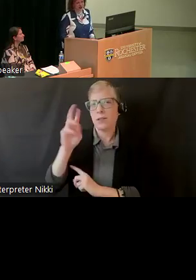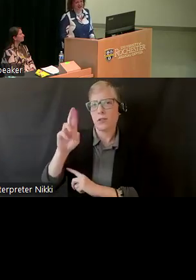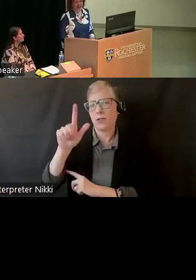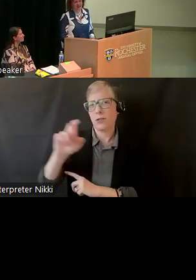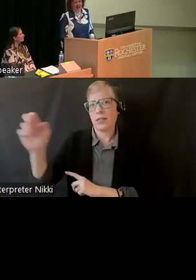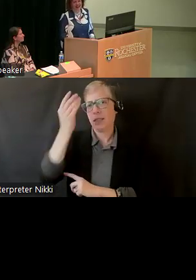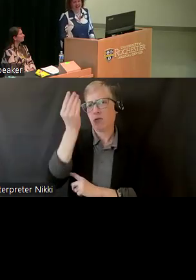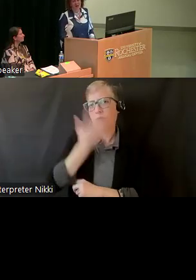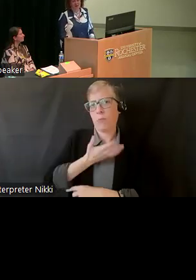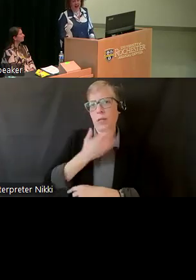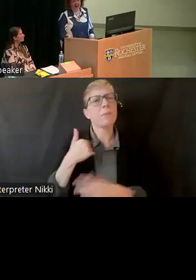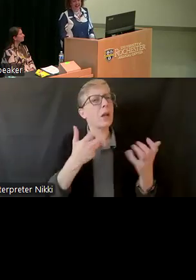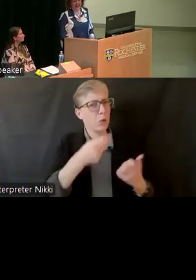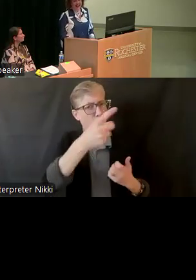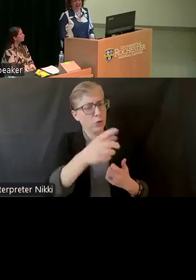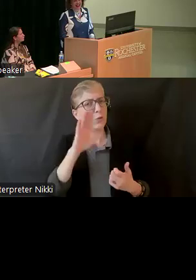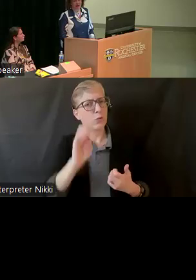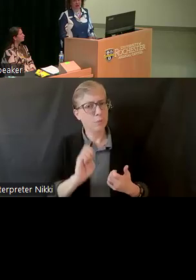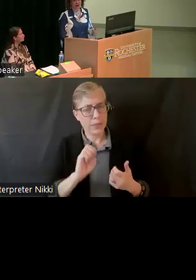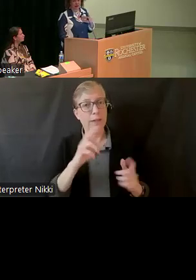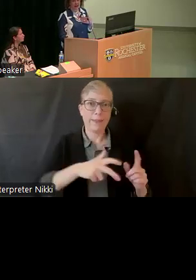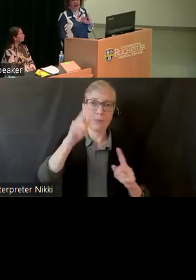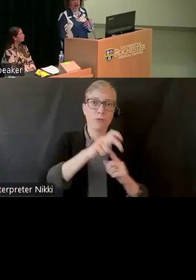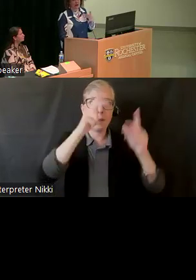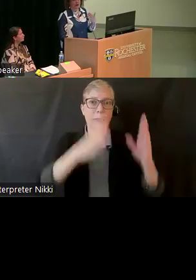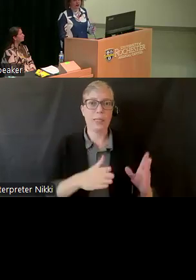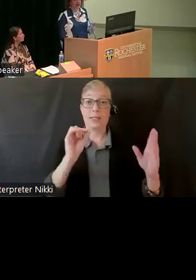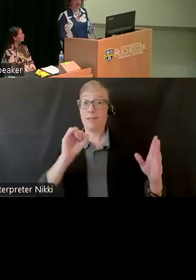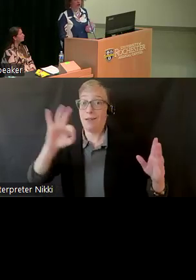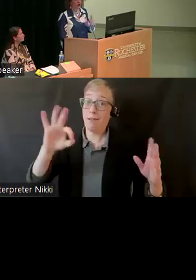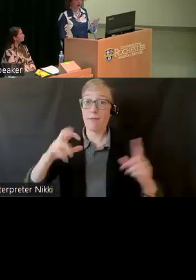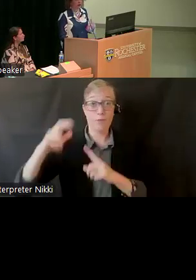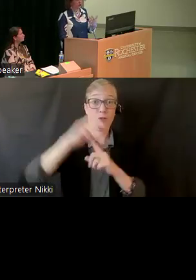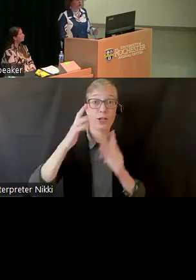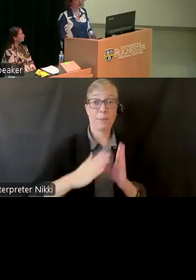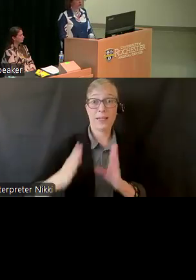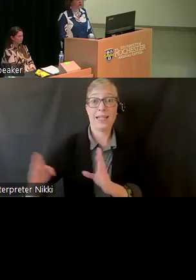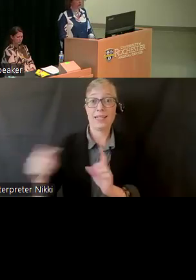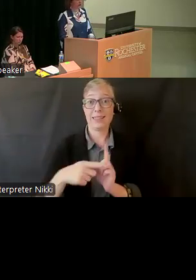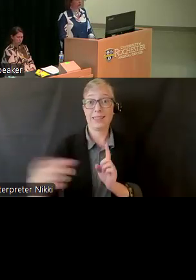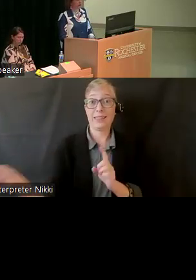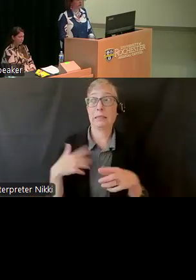sure what that meant but I think that for me I'm committed to try to encourage as many of